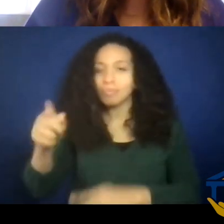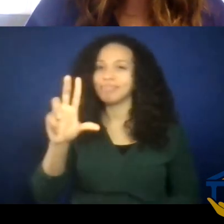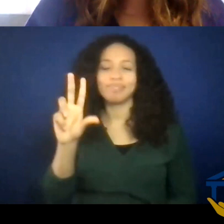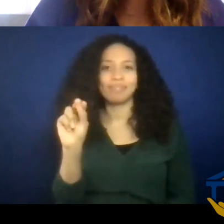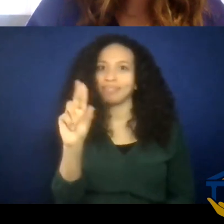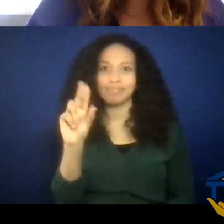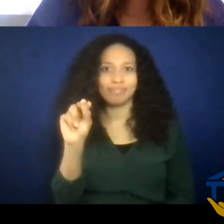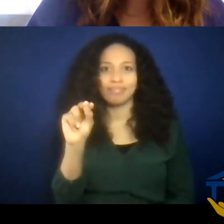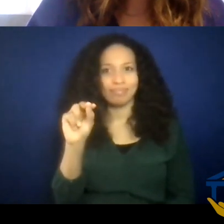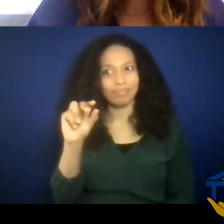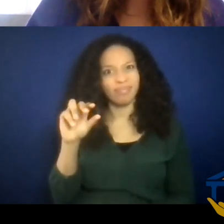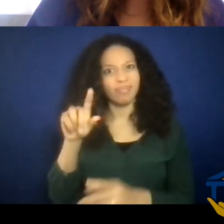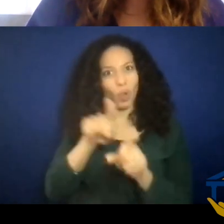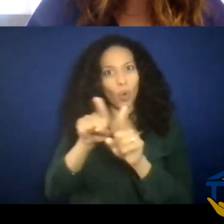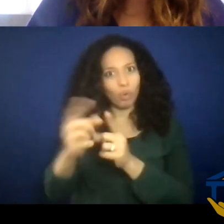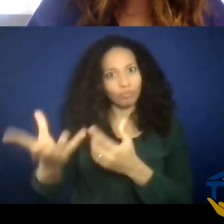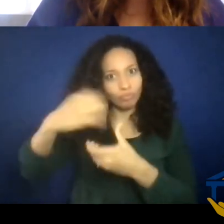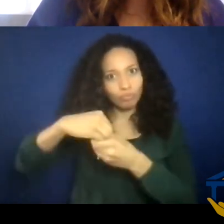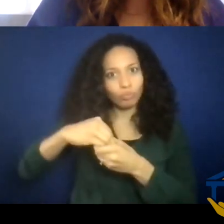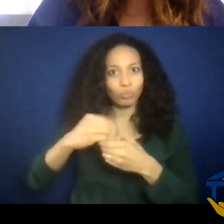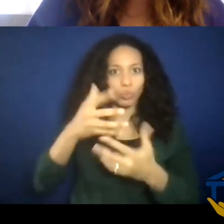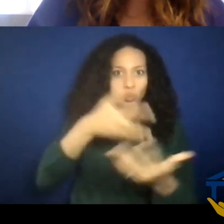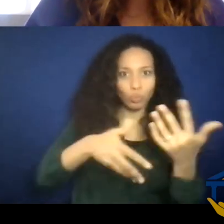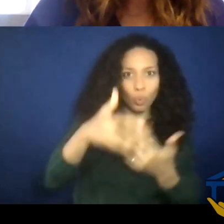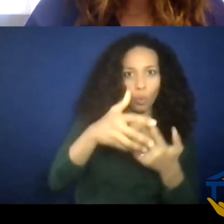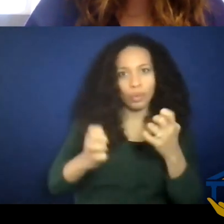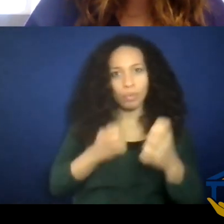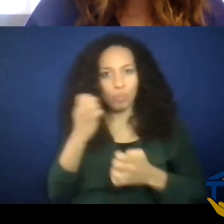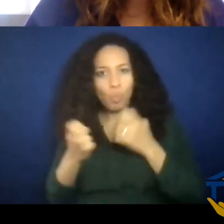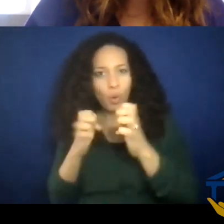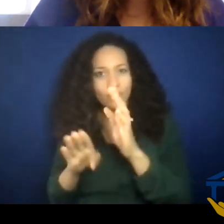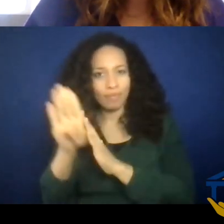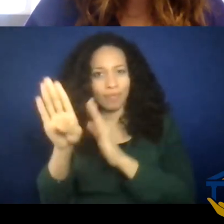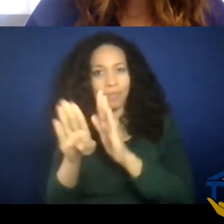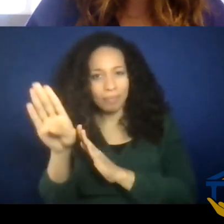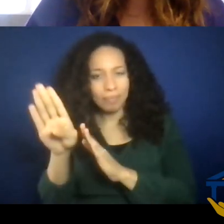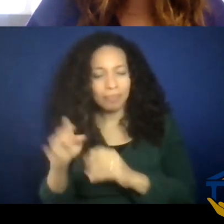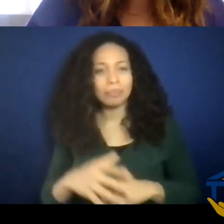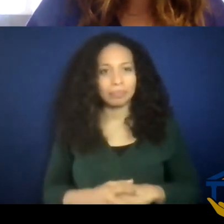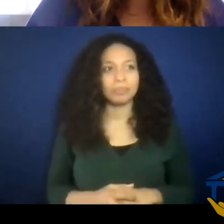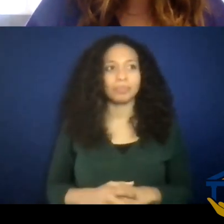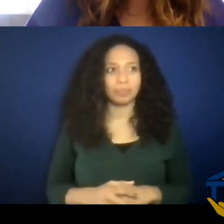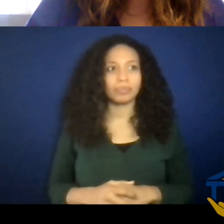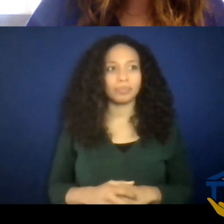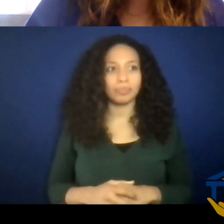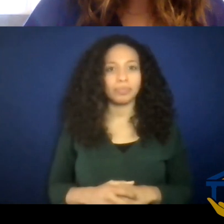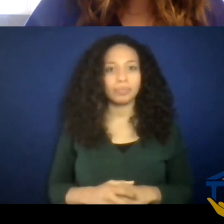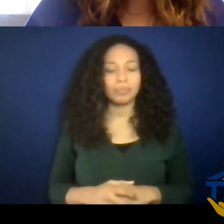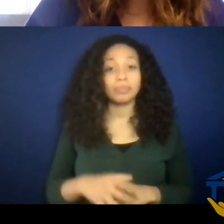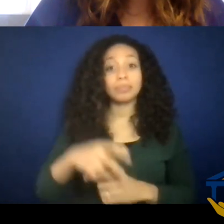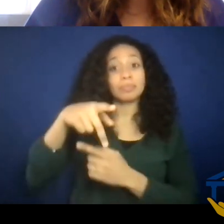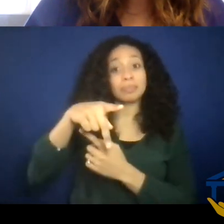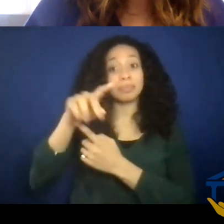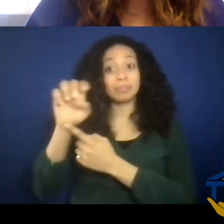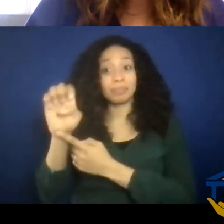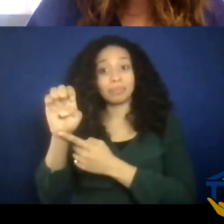and emotional development for your child, as well. And then Public Education: so special education